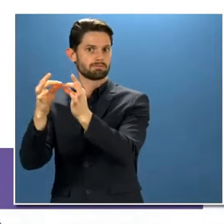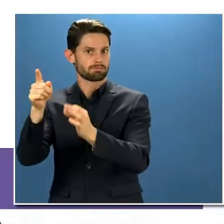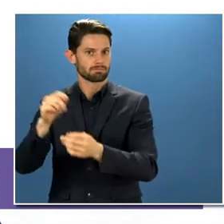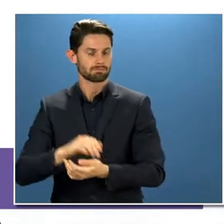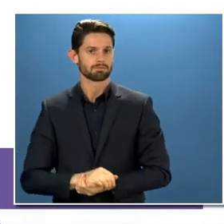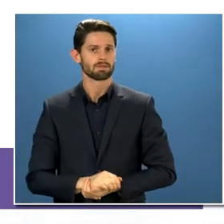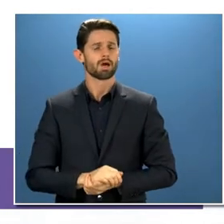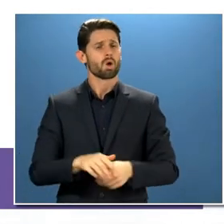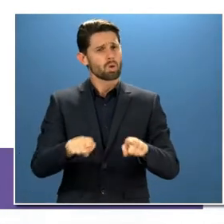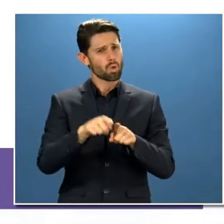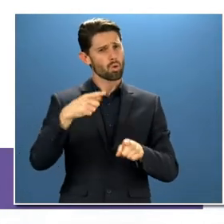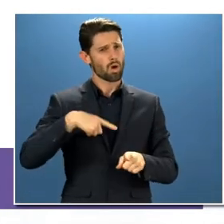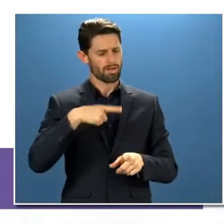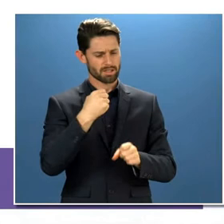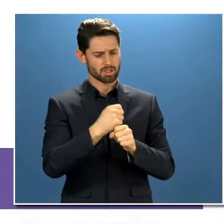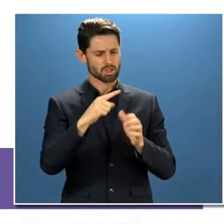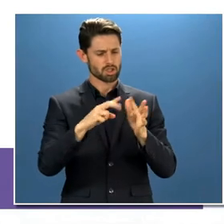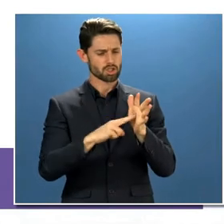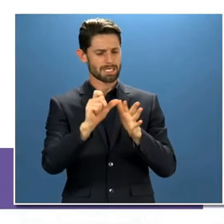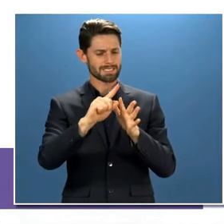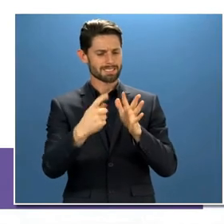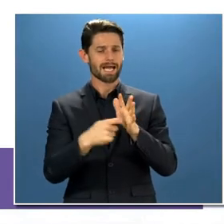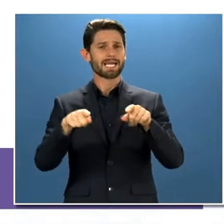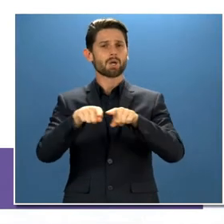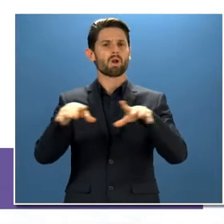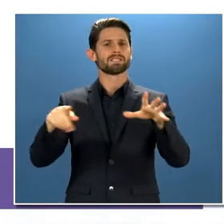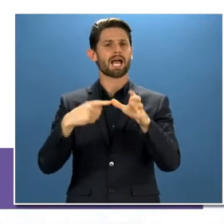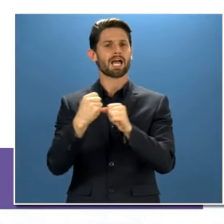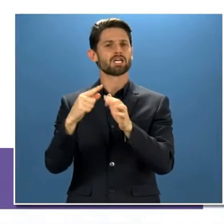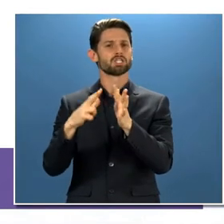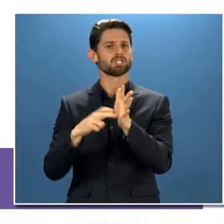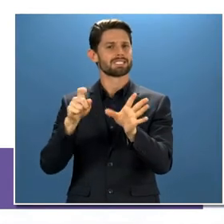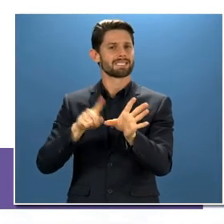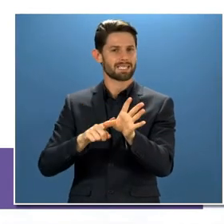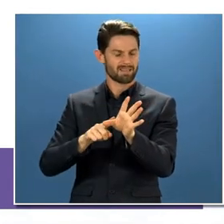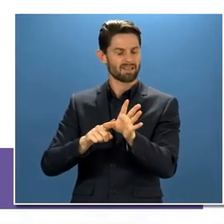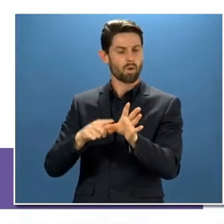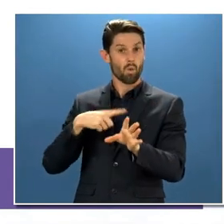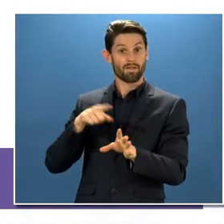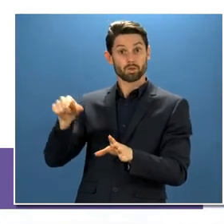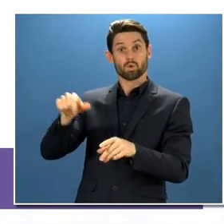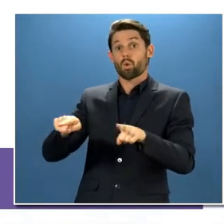important is that we know --- or the reform of that agency, we know from the